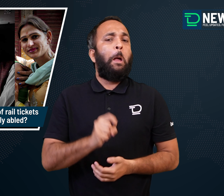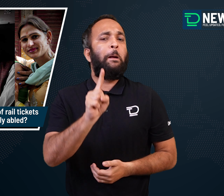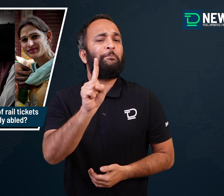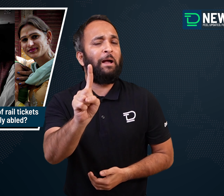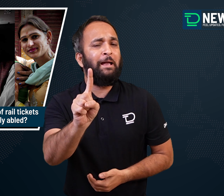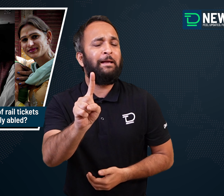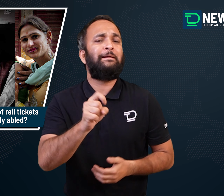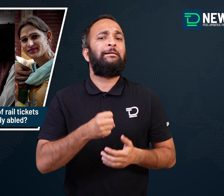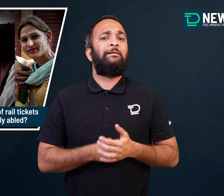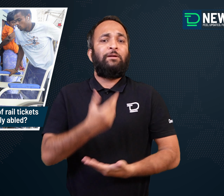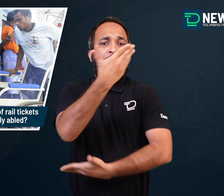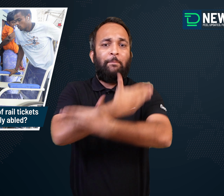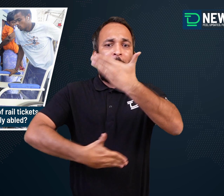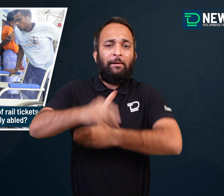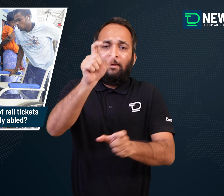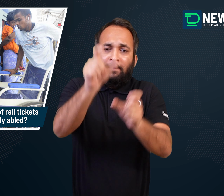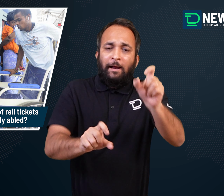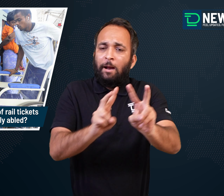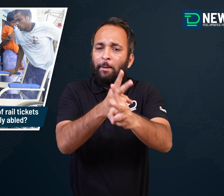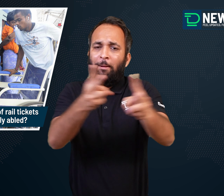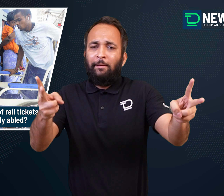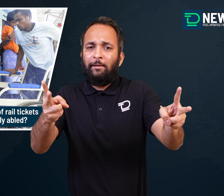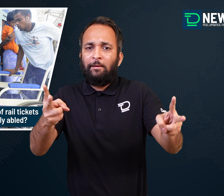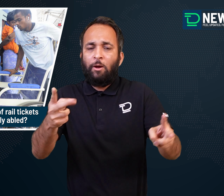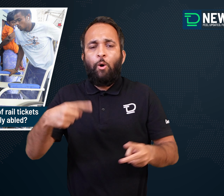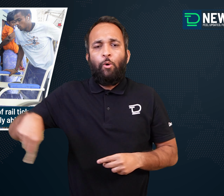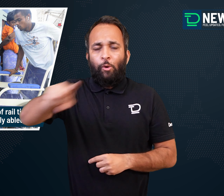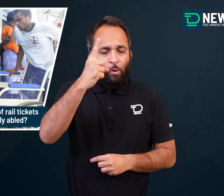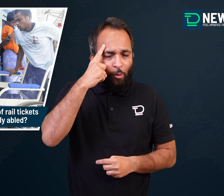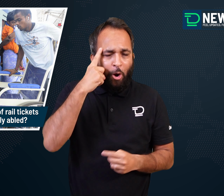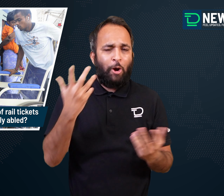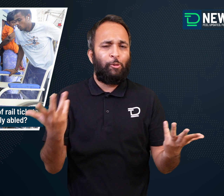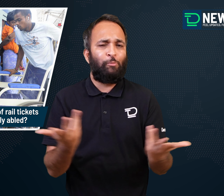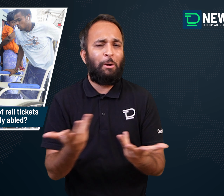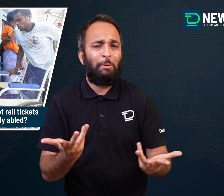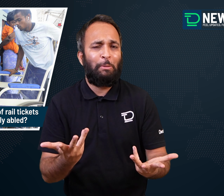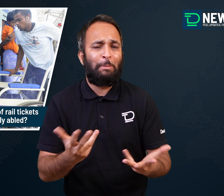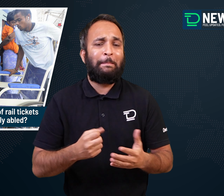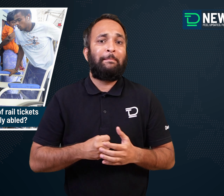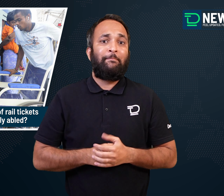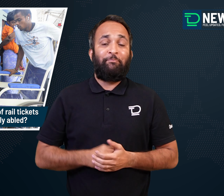But what about differently abled people?